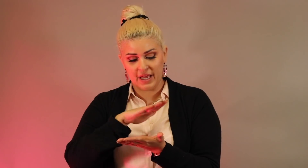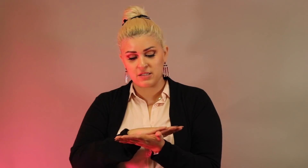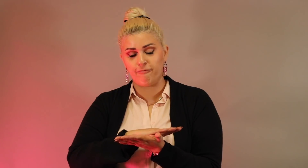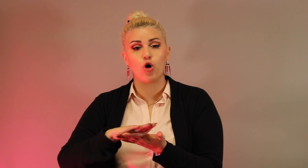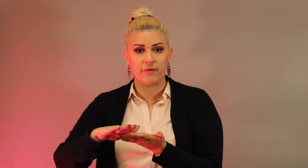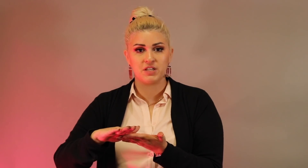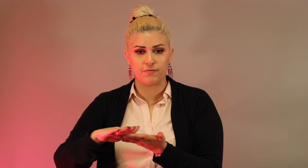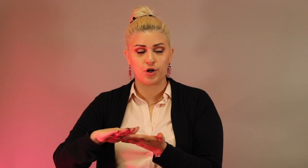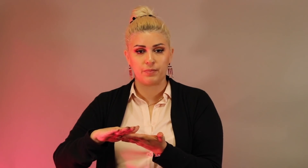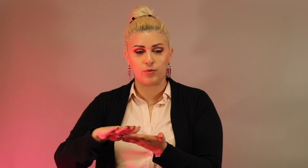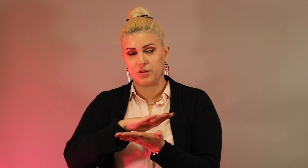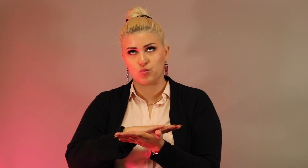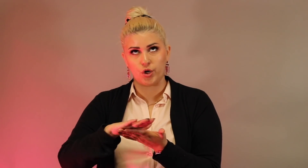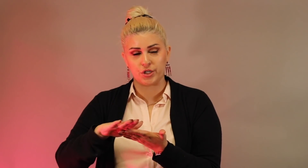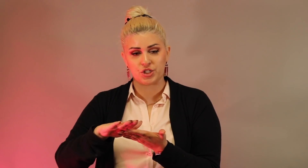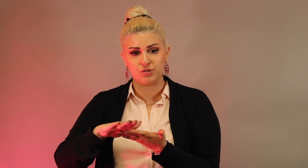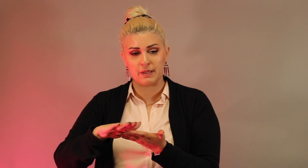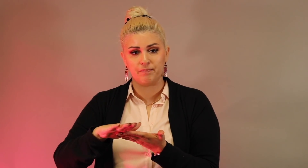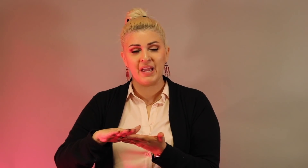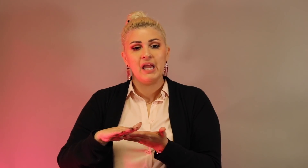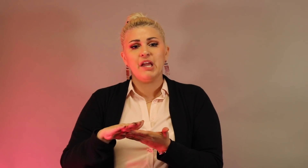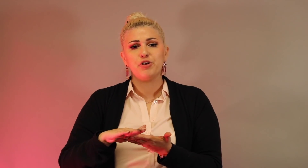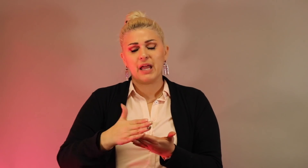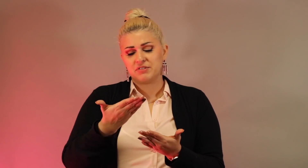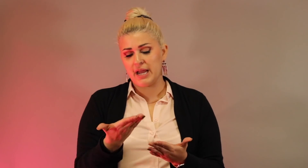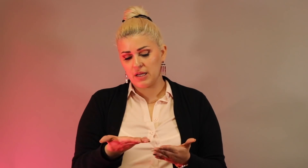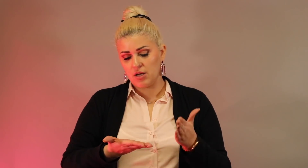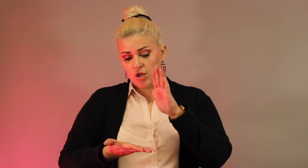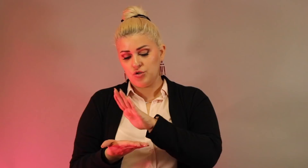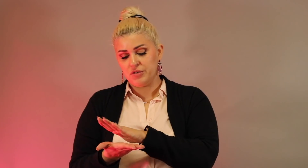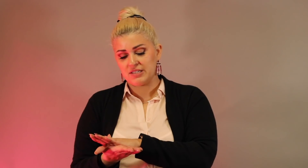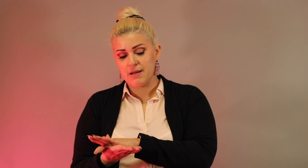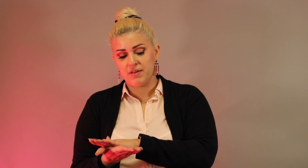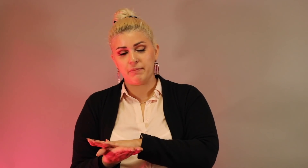That's the form of this verb or this word, excuse me. If you're left-handed you do the same thing,